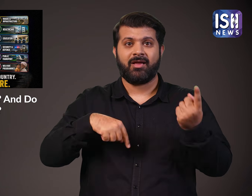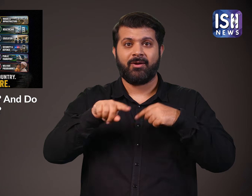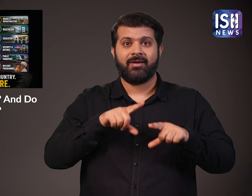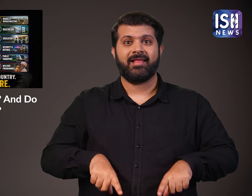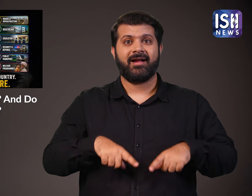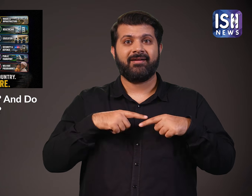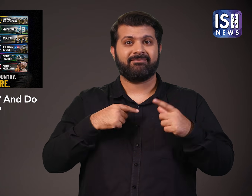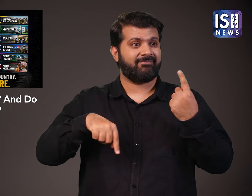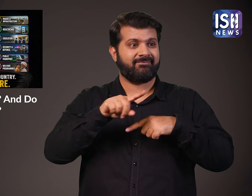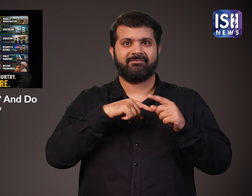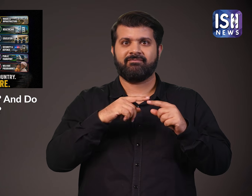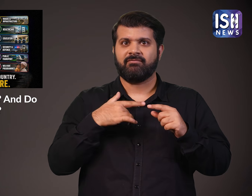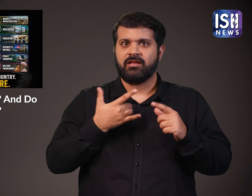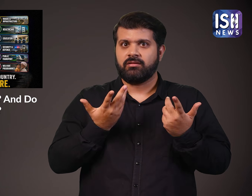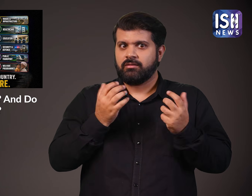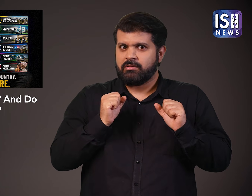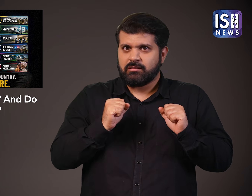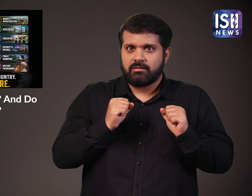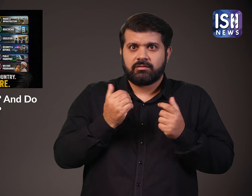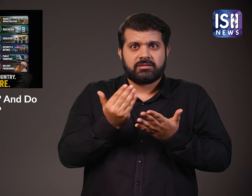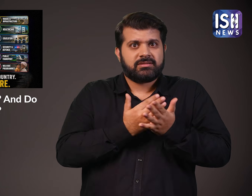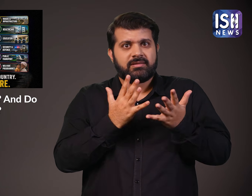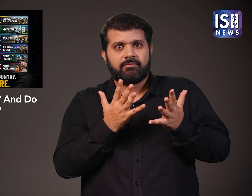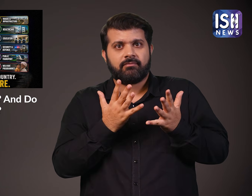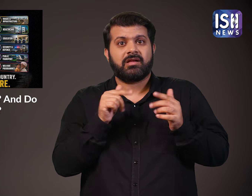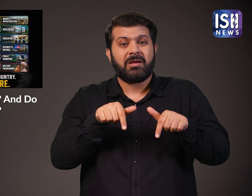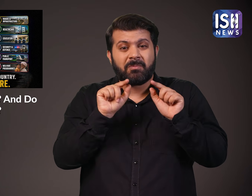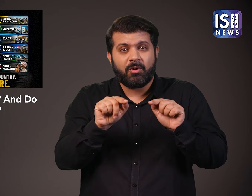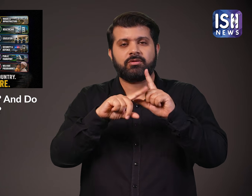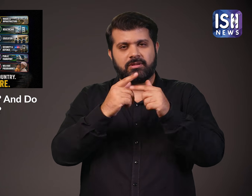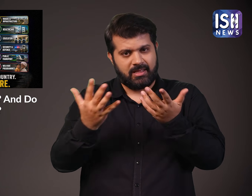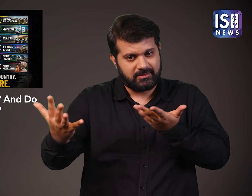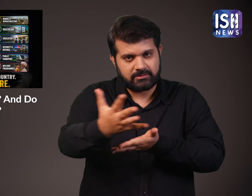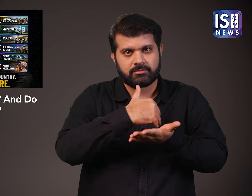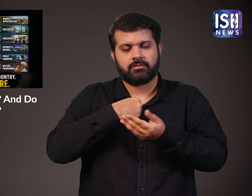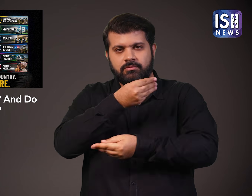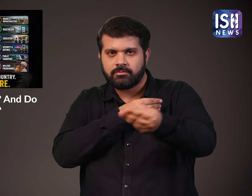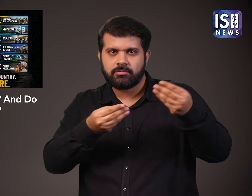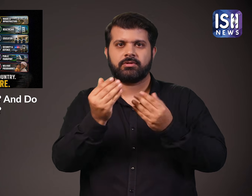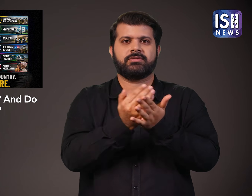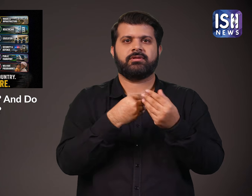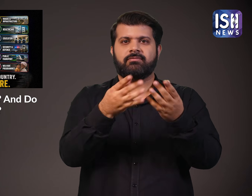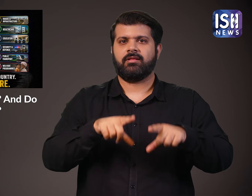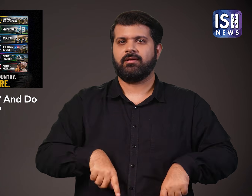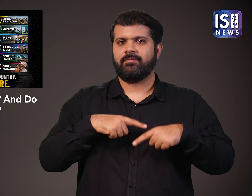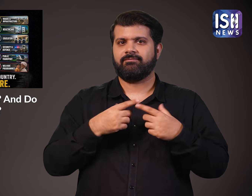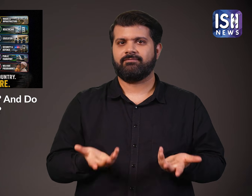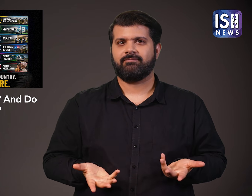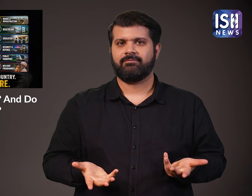Life would become difficult and unsafe, which is why governments collect taxes to provide services.